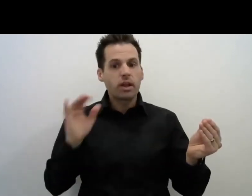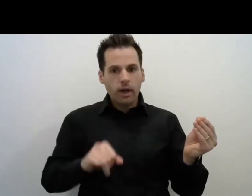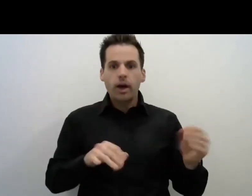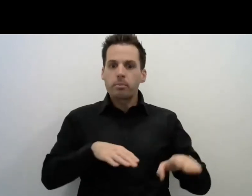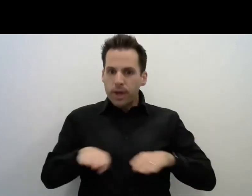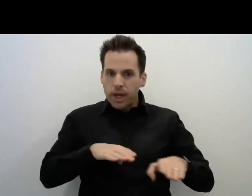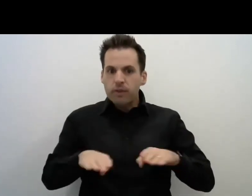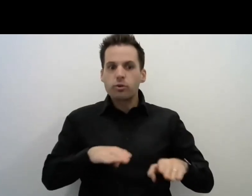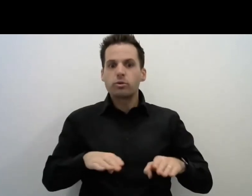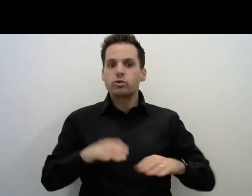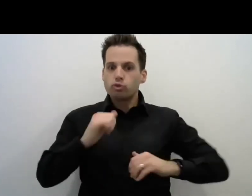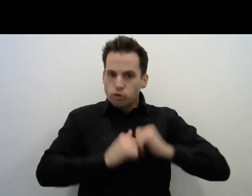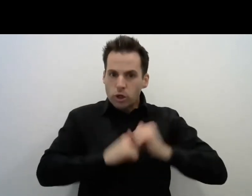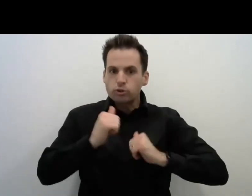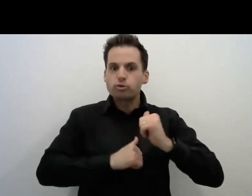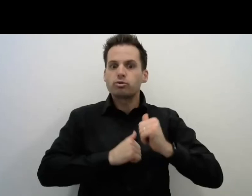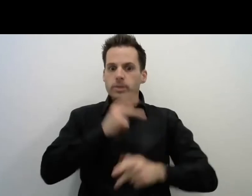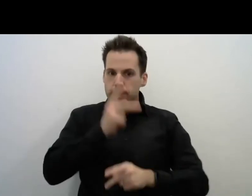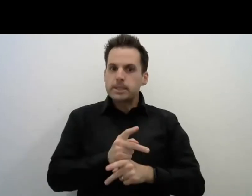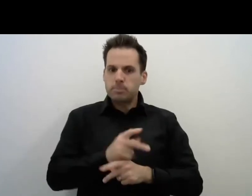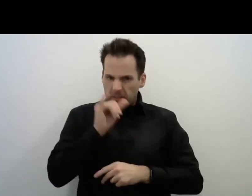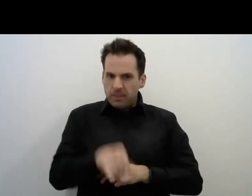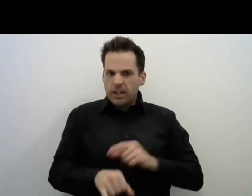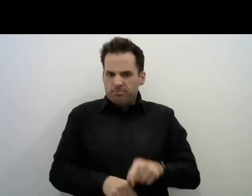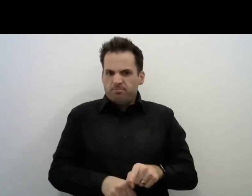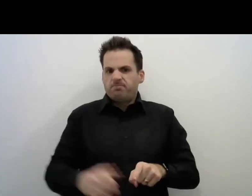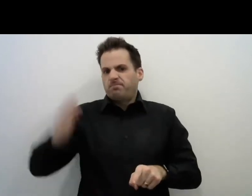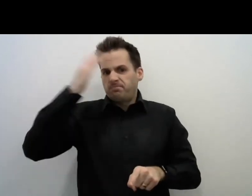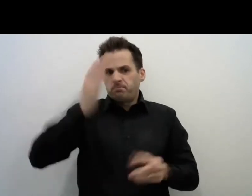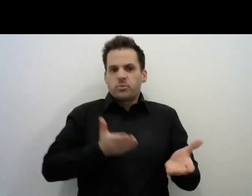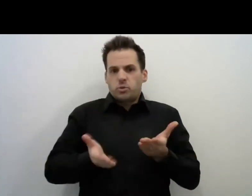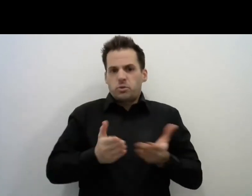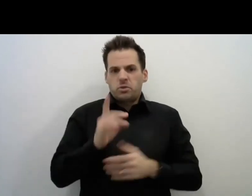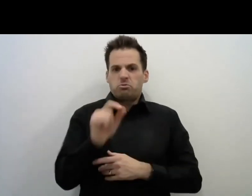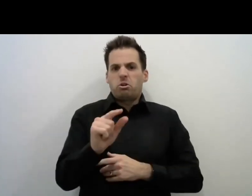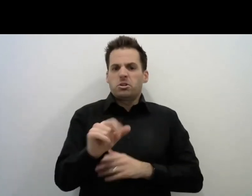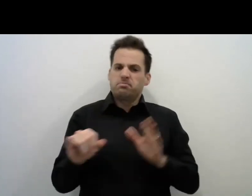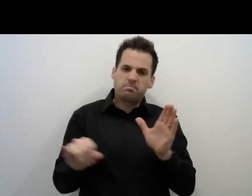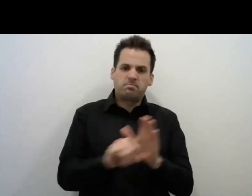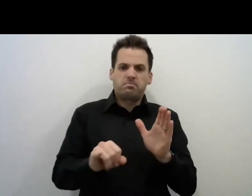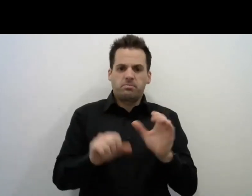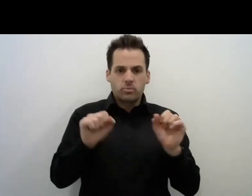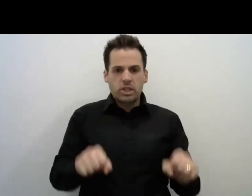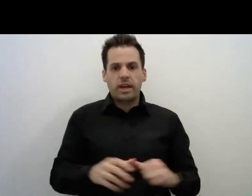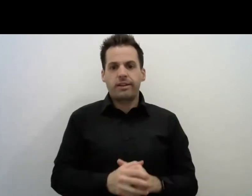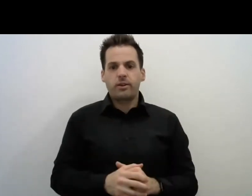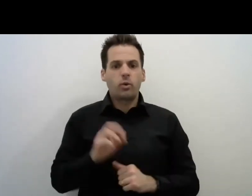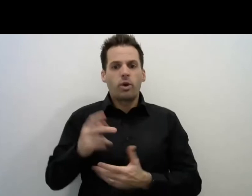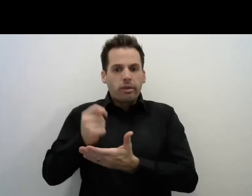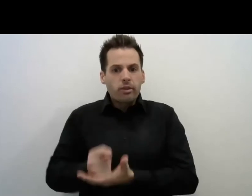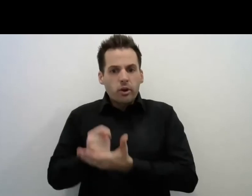for me that distinguishes a service dog from a pet or a therapy dog or any other type of animal